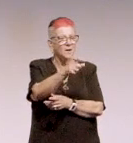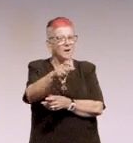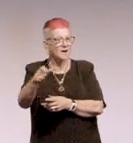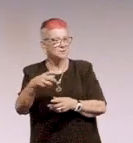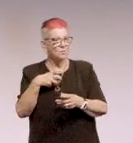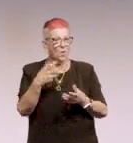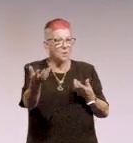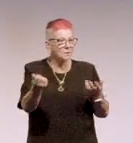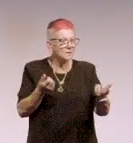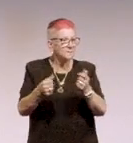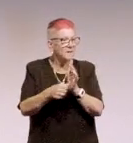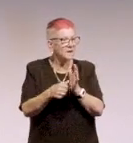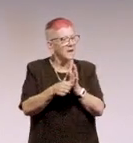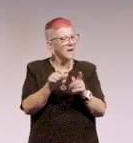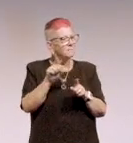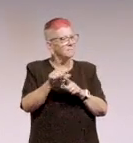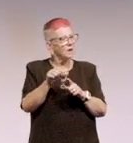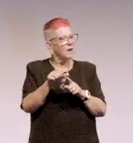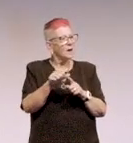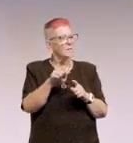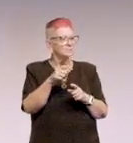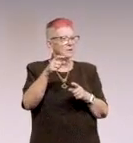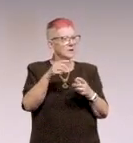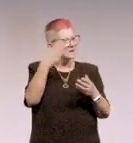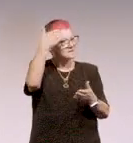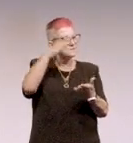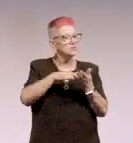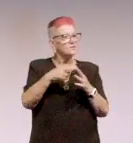better user experience.